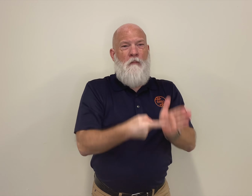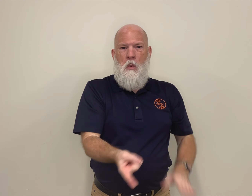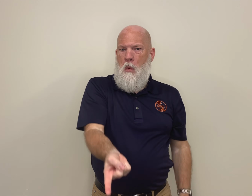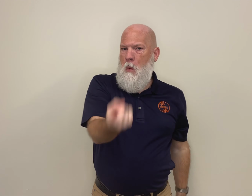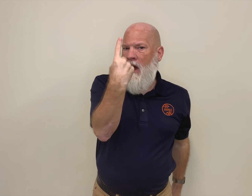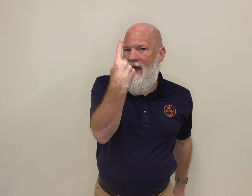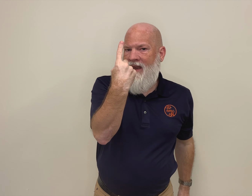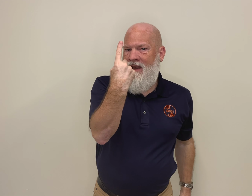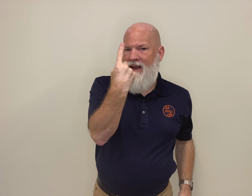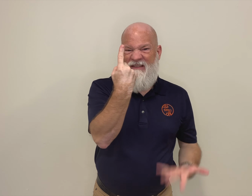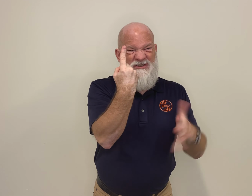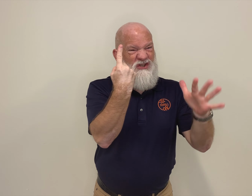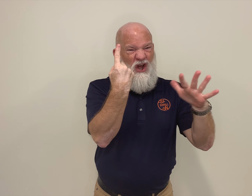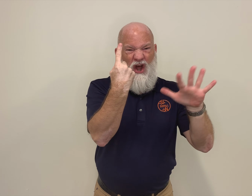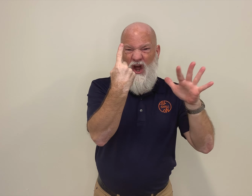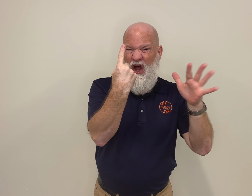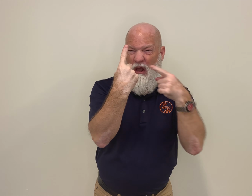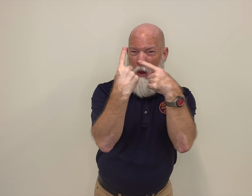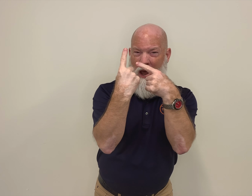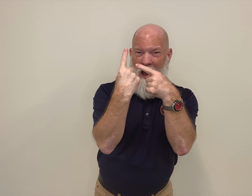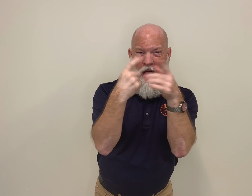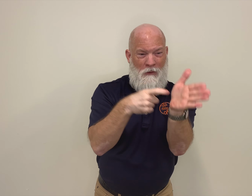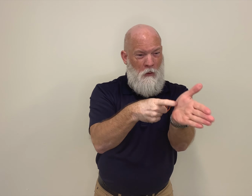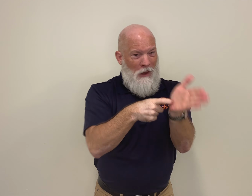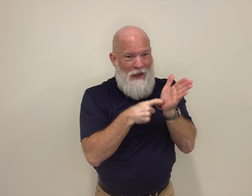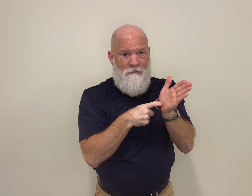There is only one requirement to receive this stimulus check.